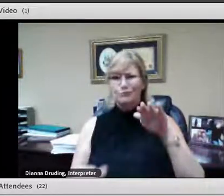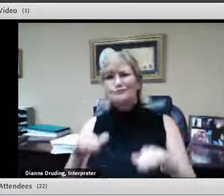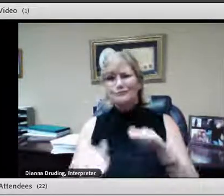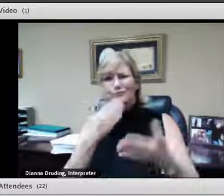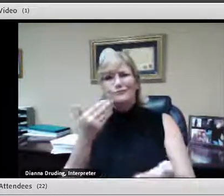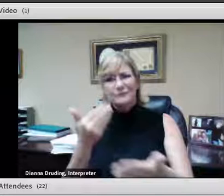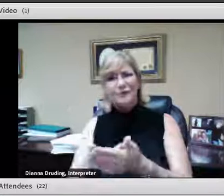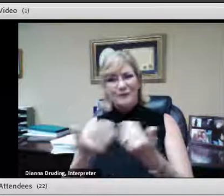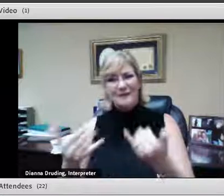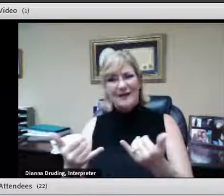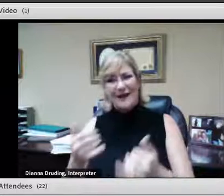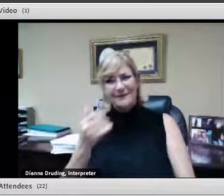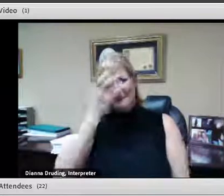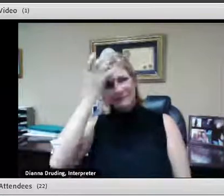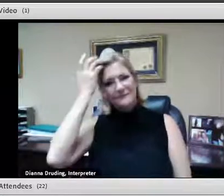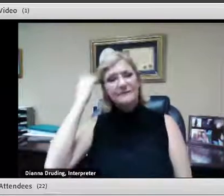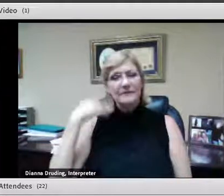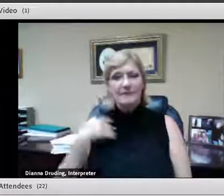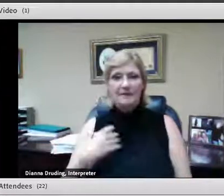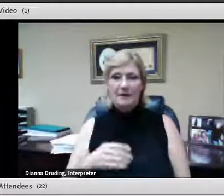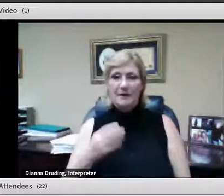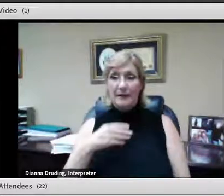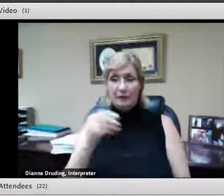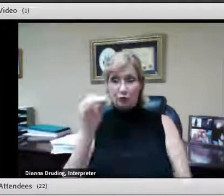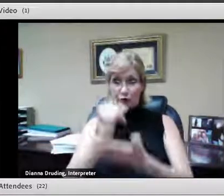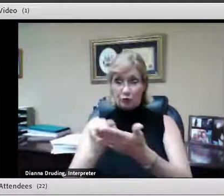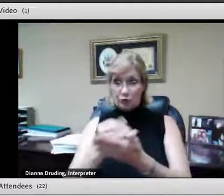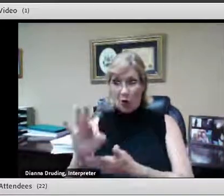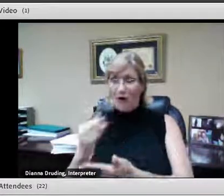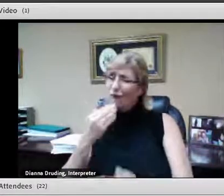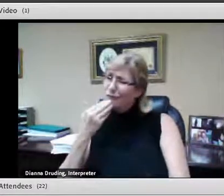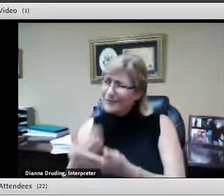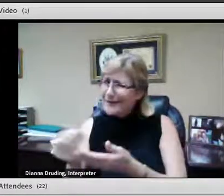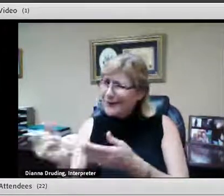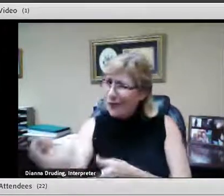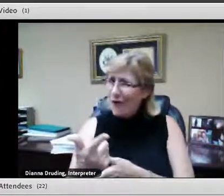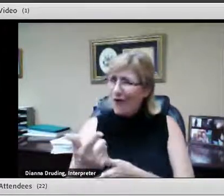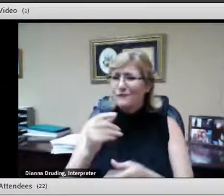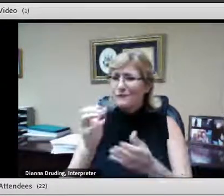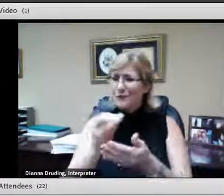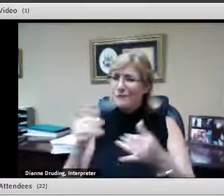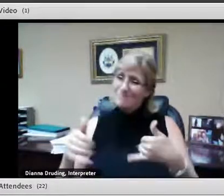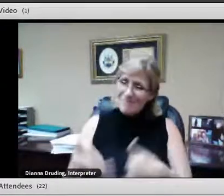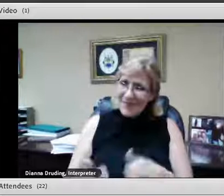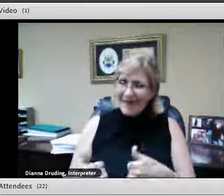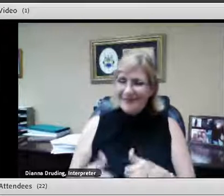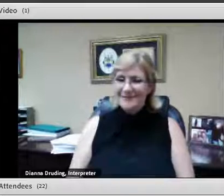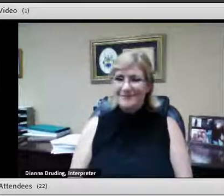Ryan: All right, we're going to go ahead and turn draw off. Thank you all for playing along. Hilary: Oh, that was fun. Okay.